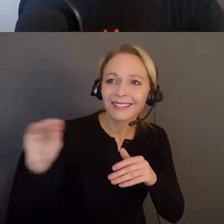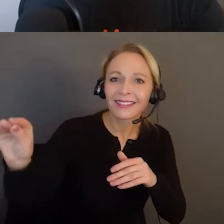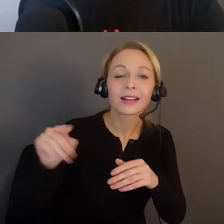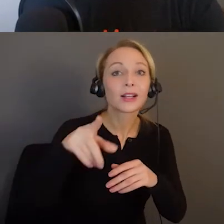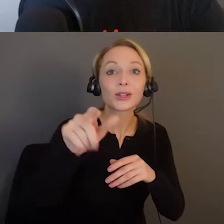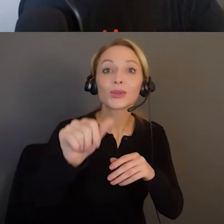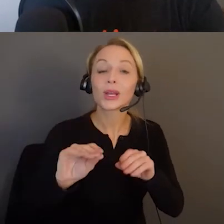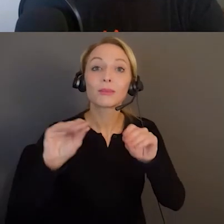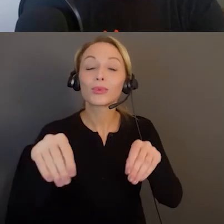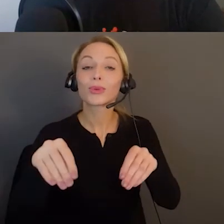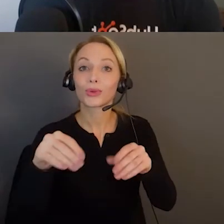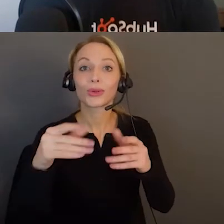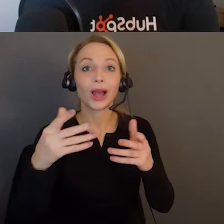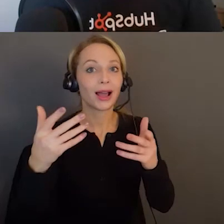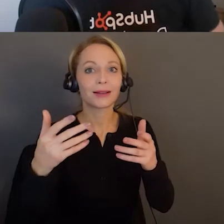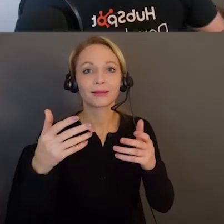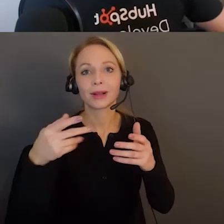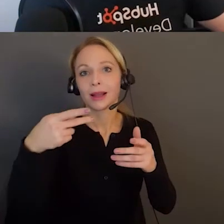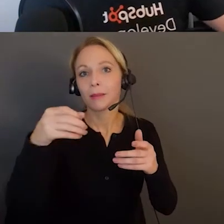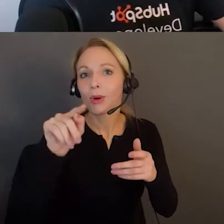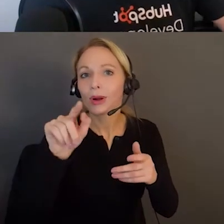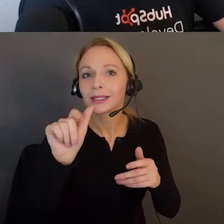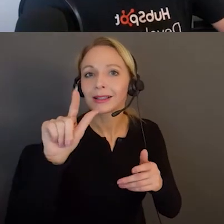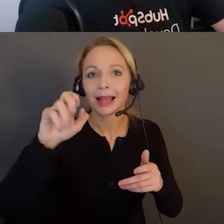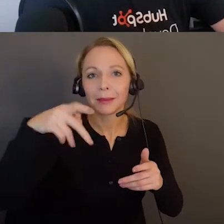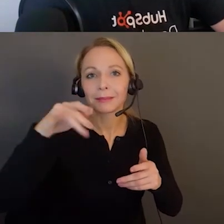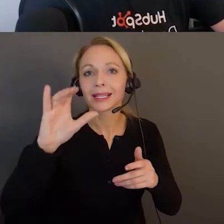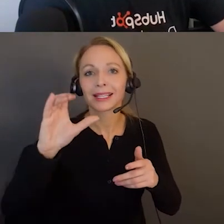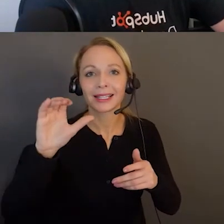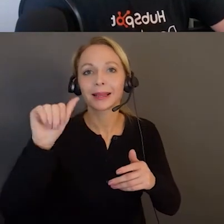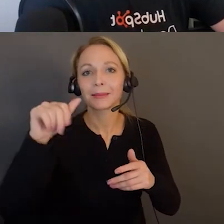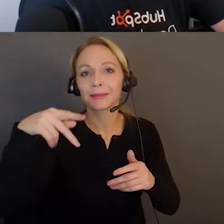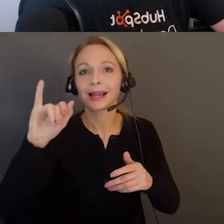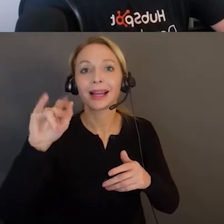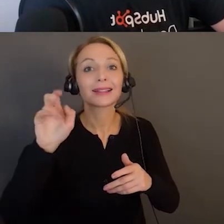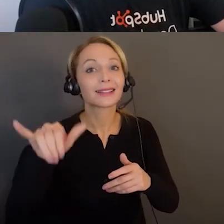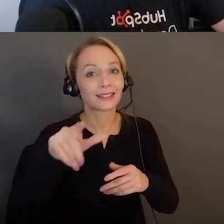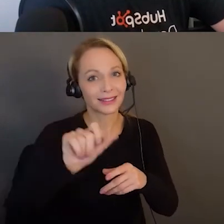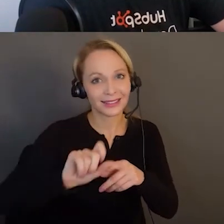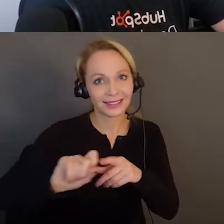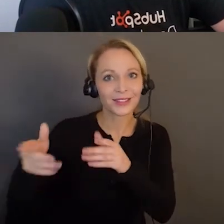WHEN YOU HAVE PORTAL API KEY AND JUST SEND THE REQUEST.